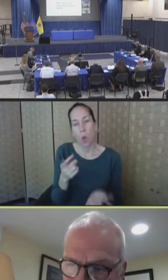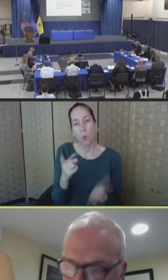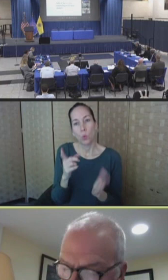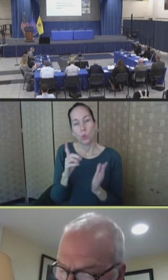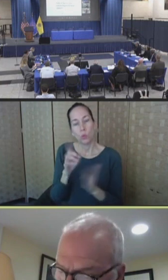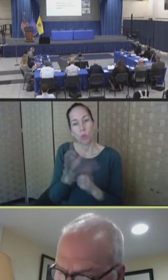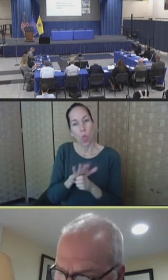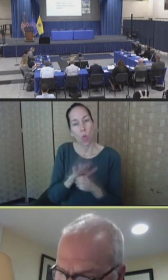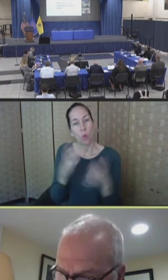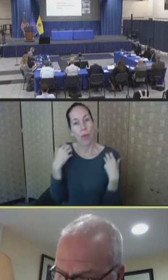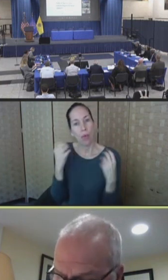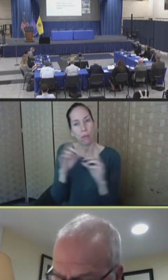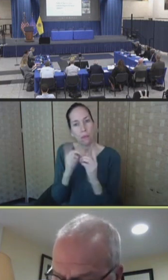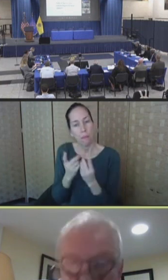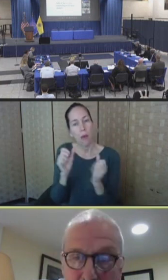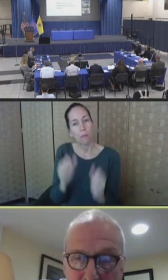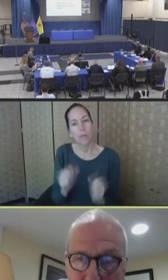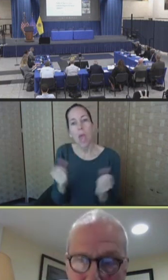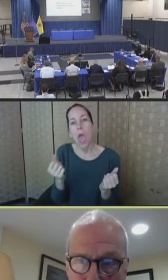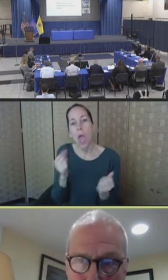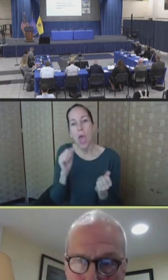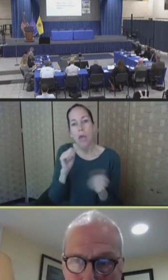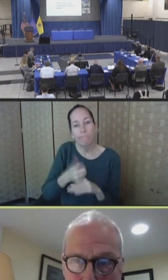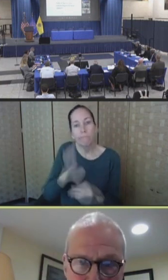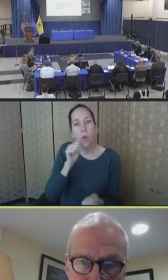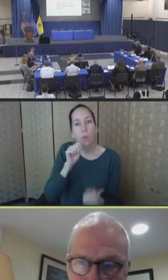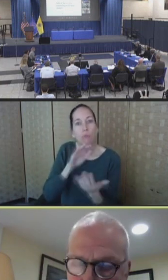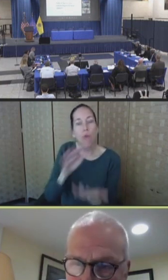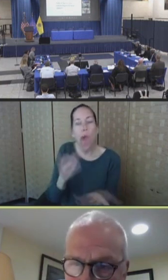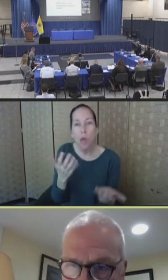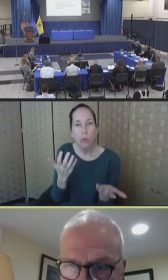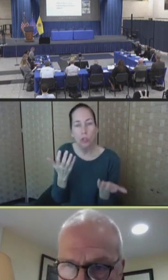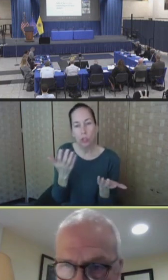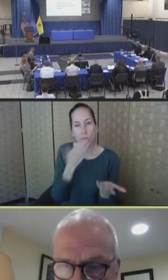effectively deal with what I think, we all would agree is amounting problem. Thank you very much.